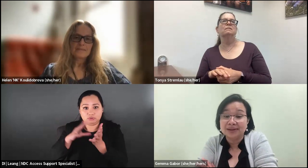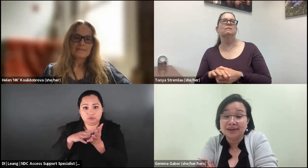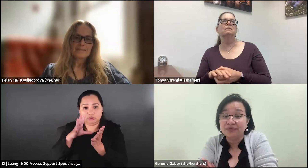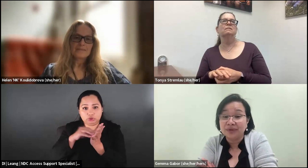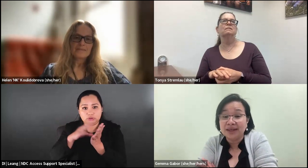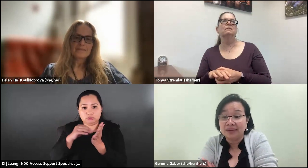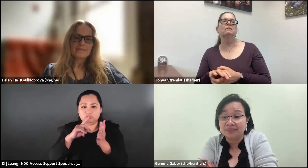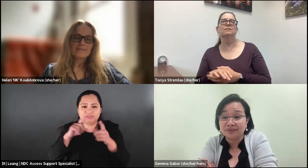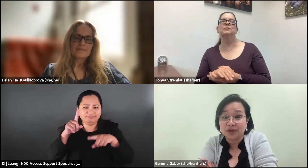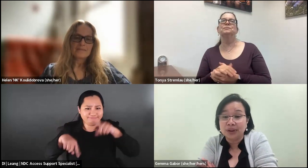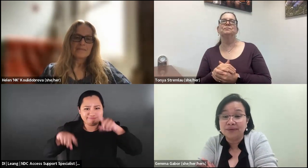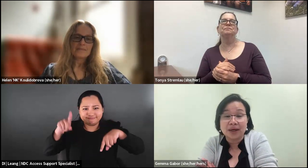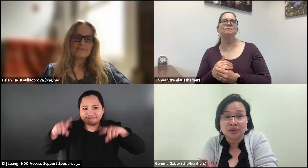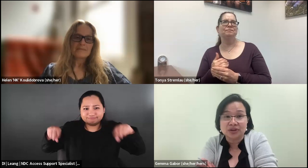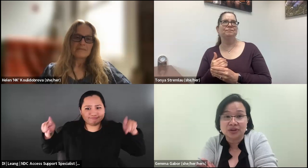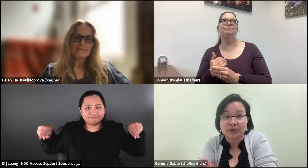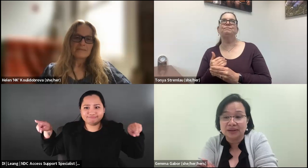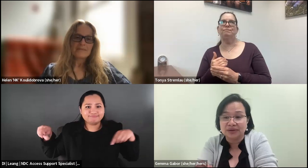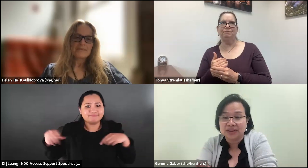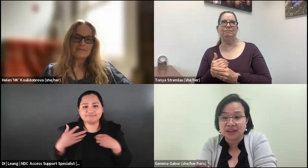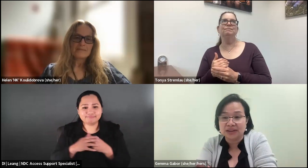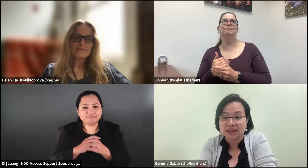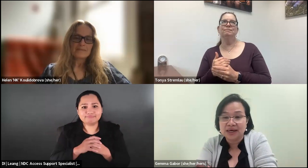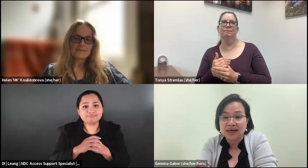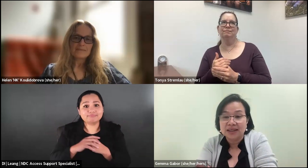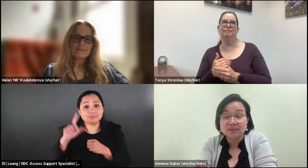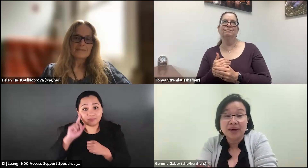that deaf really have unique factors or characteristics that